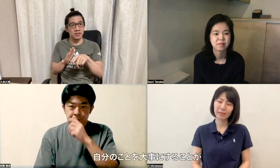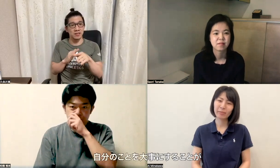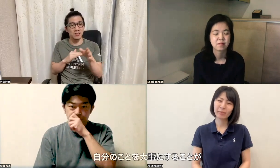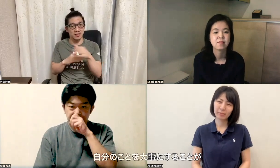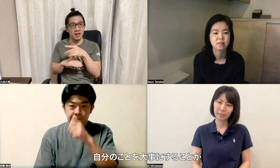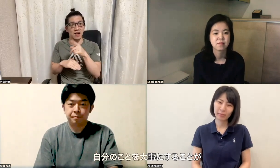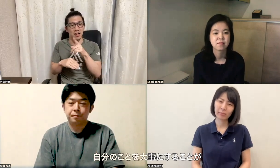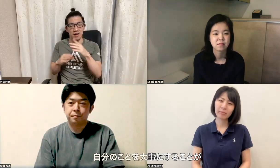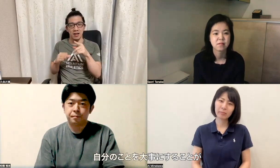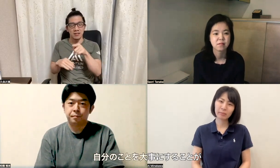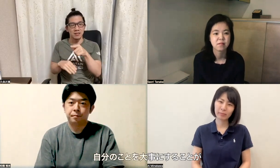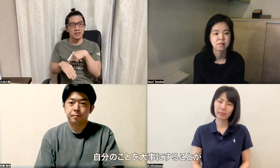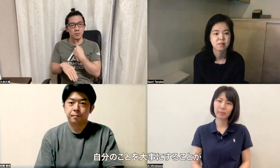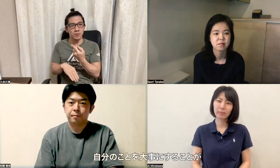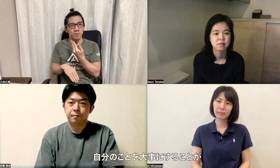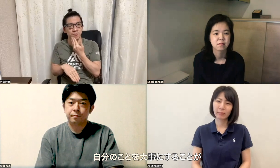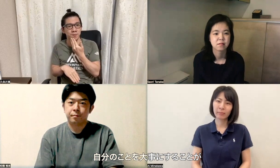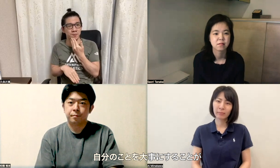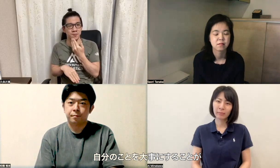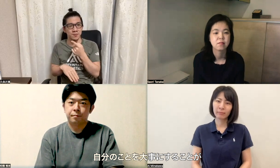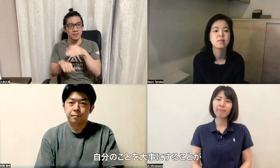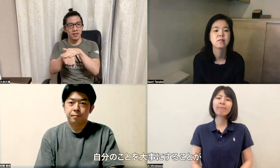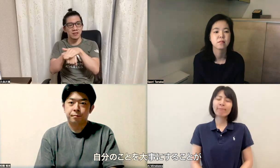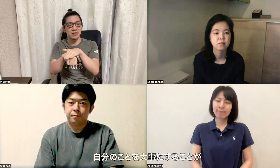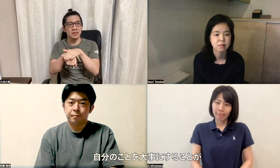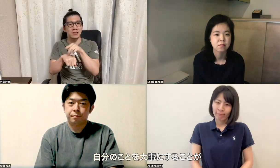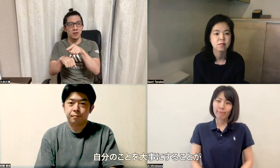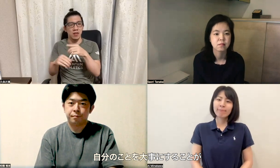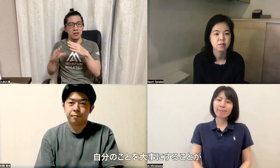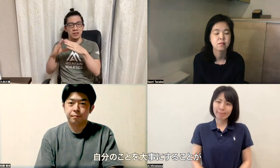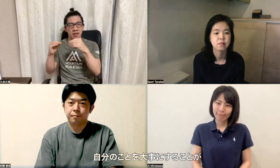it is necessary to take care of yourself from young age,